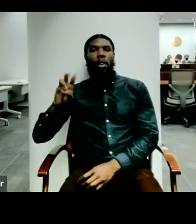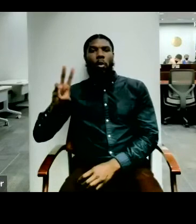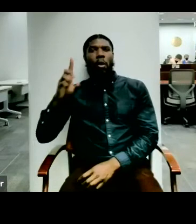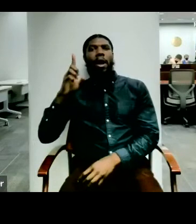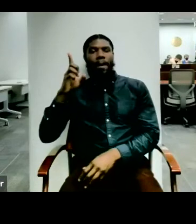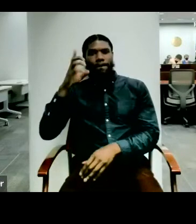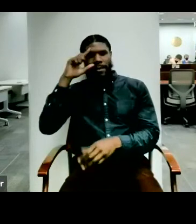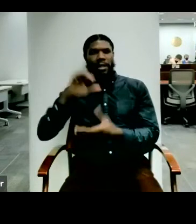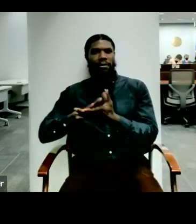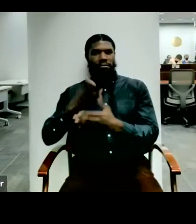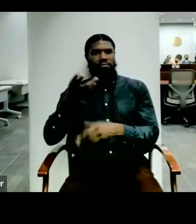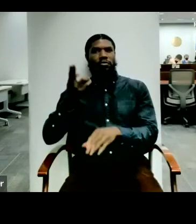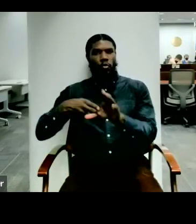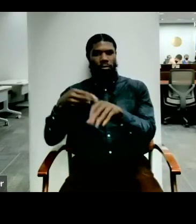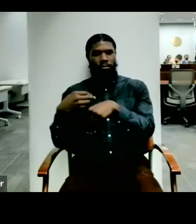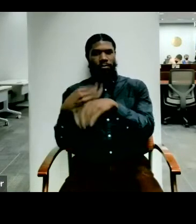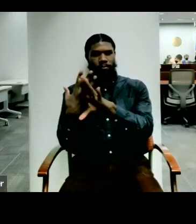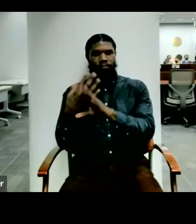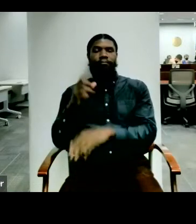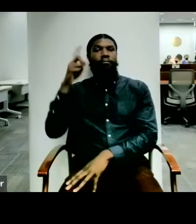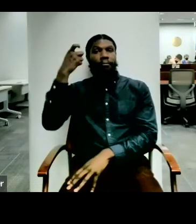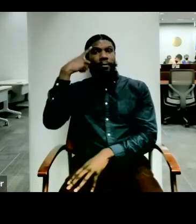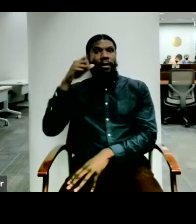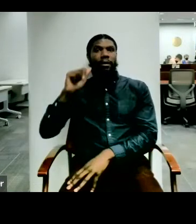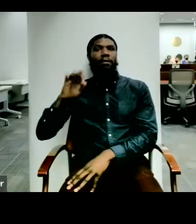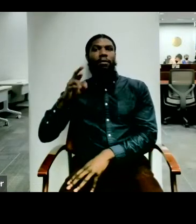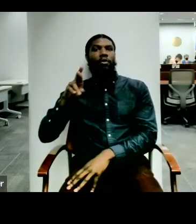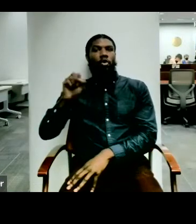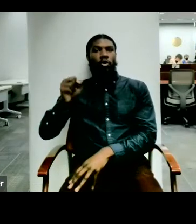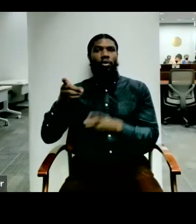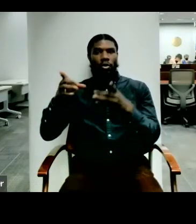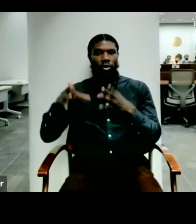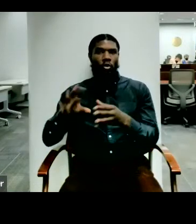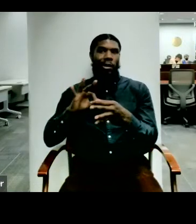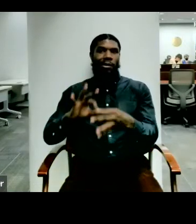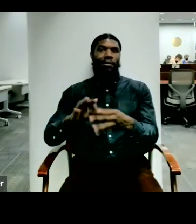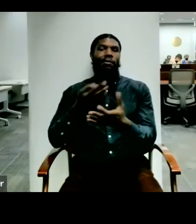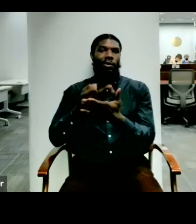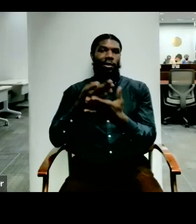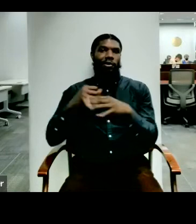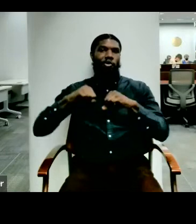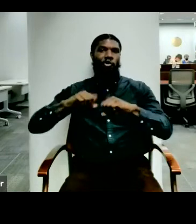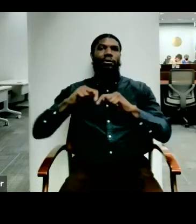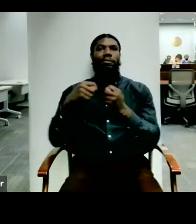The government affairs director on the financial security team at AARP,